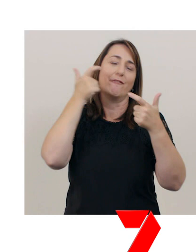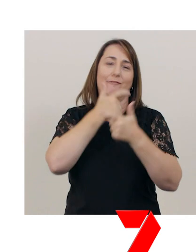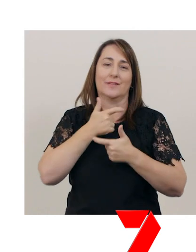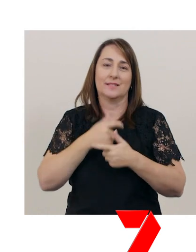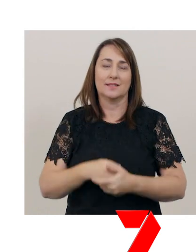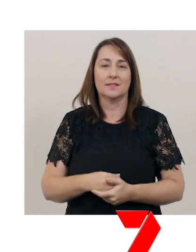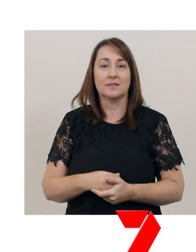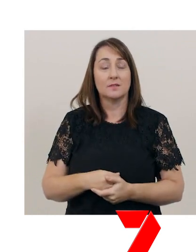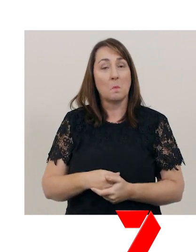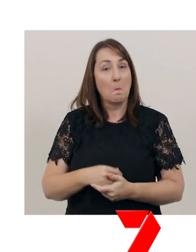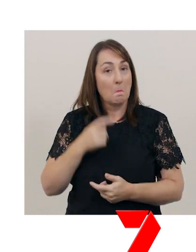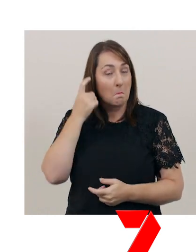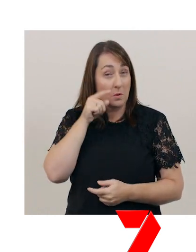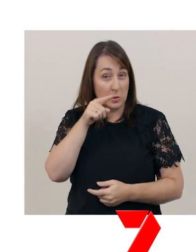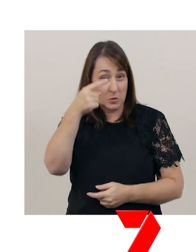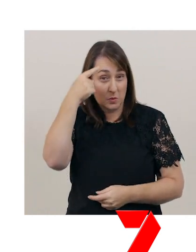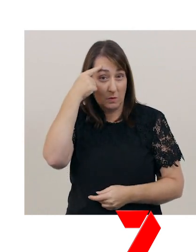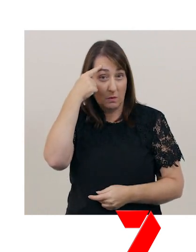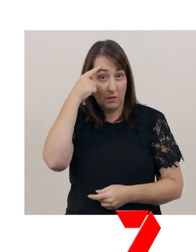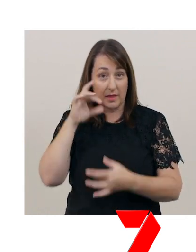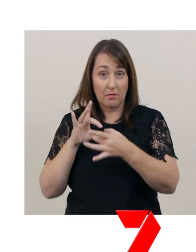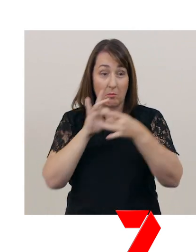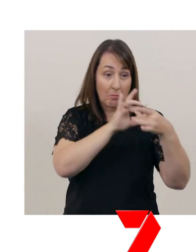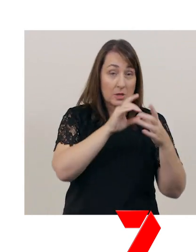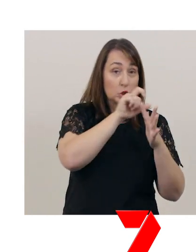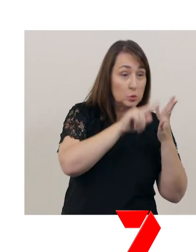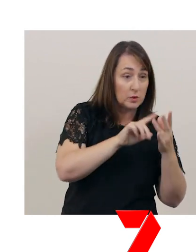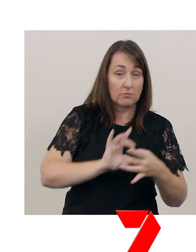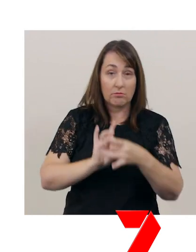I wonder if you think ‘laughed’ is a doing or saying verb.